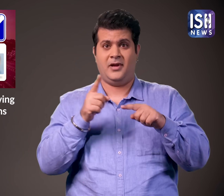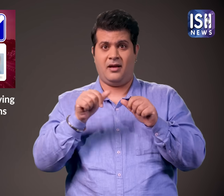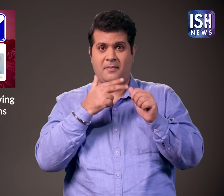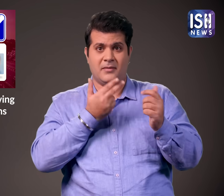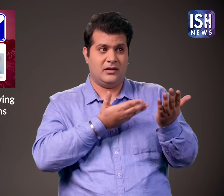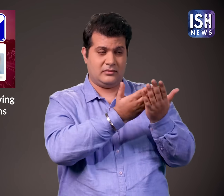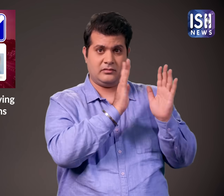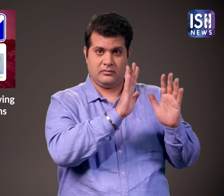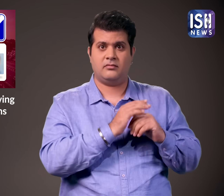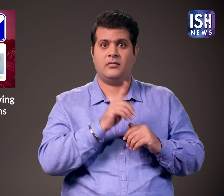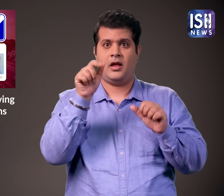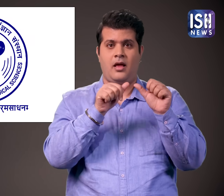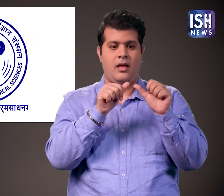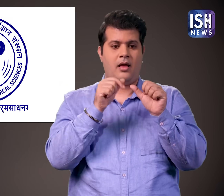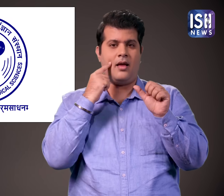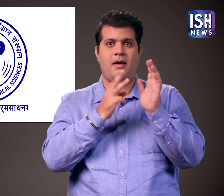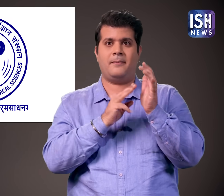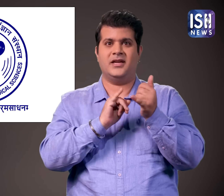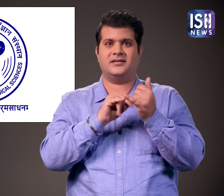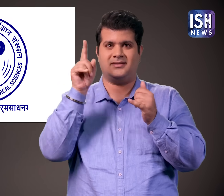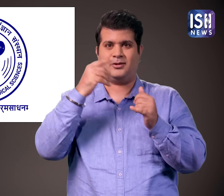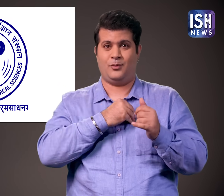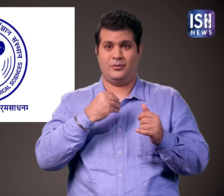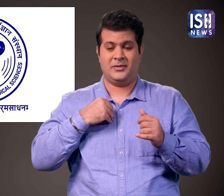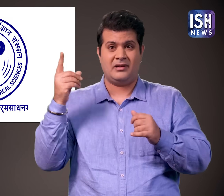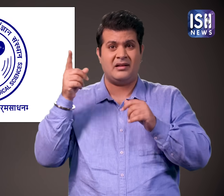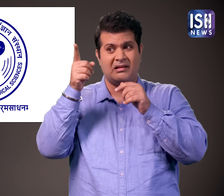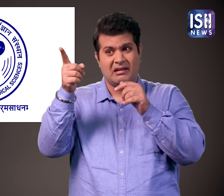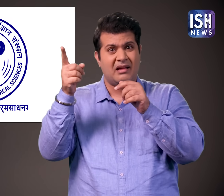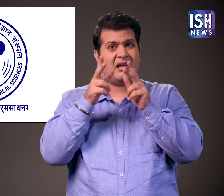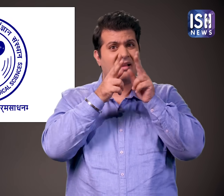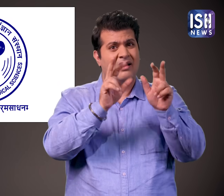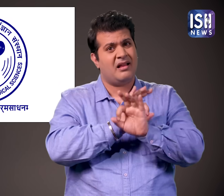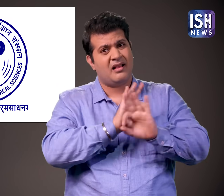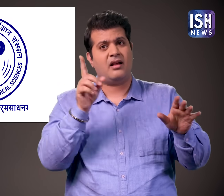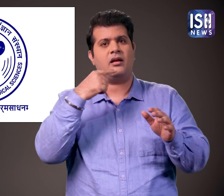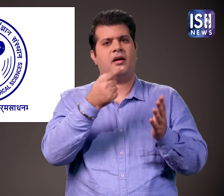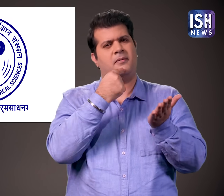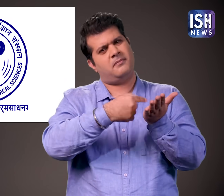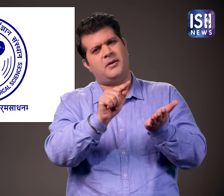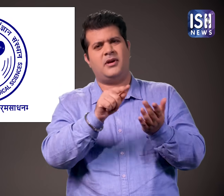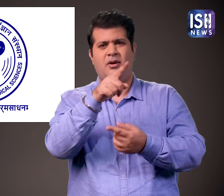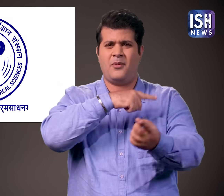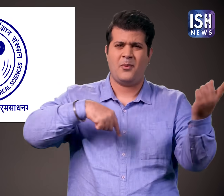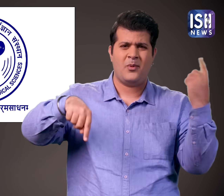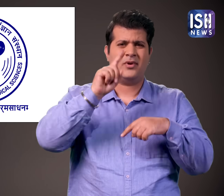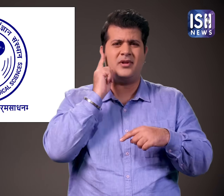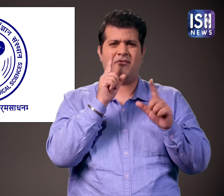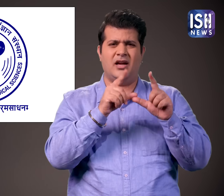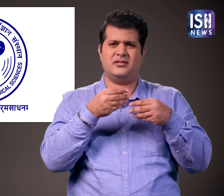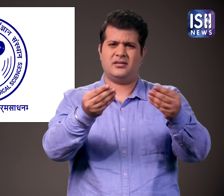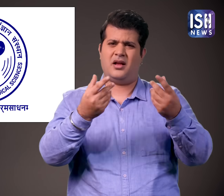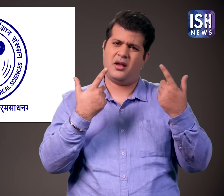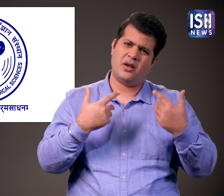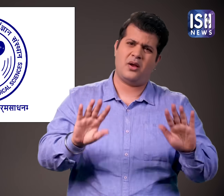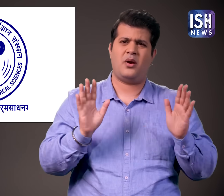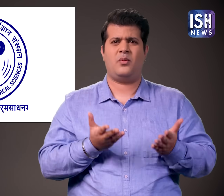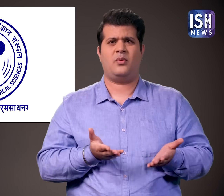He said AIIMS (All India Institute of Medical Sciences) has already permitted Deaf to get driving licences.